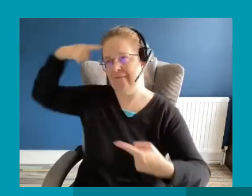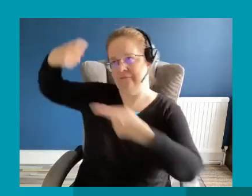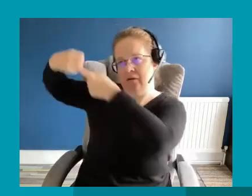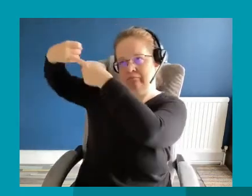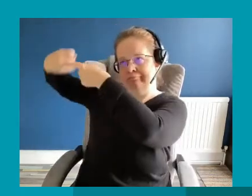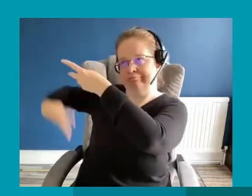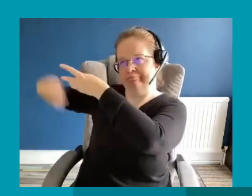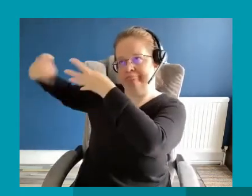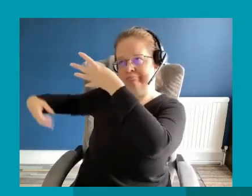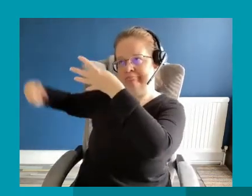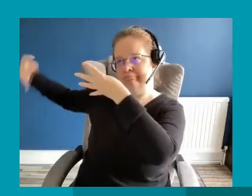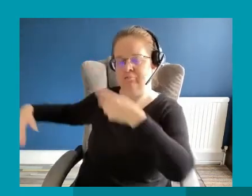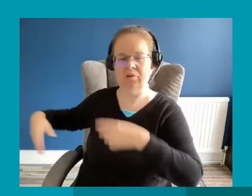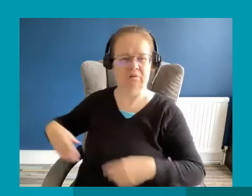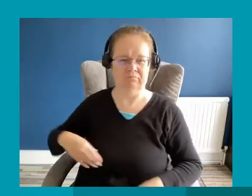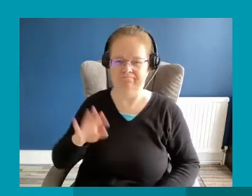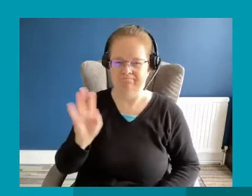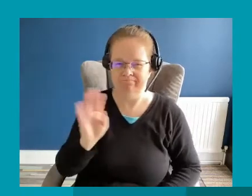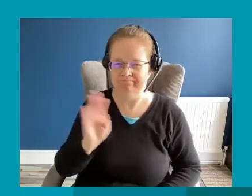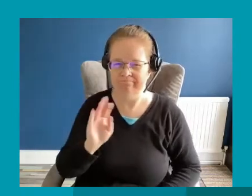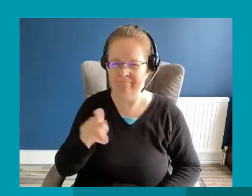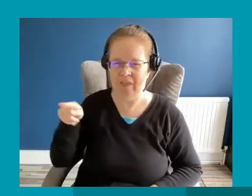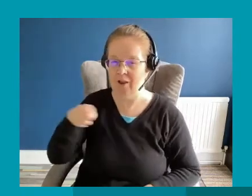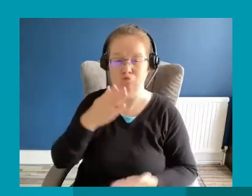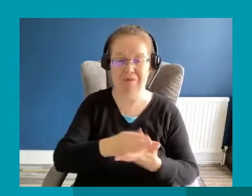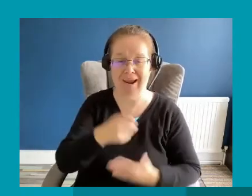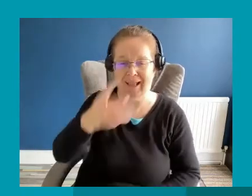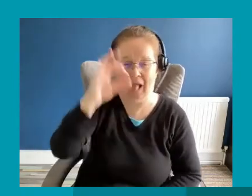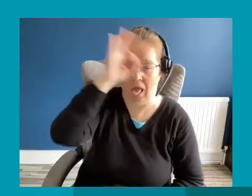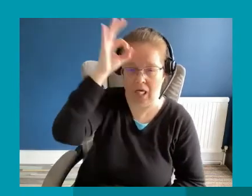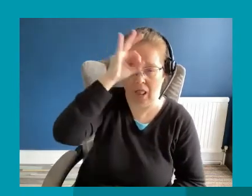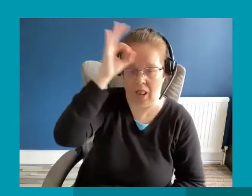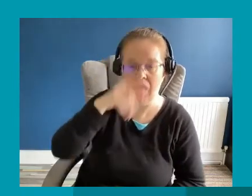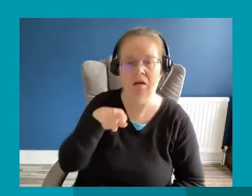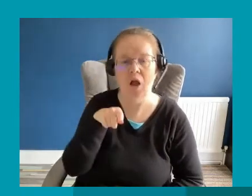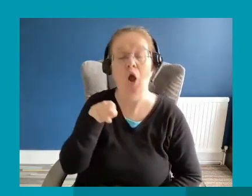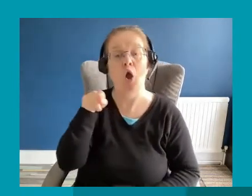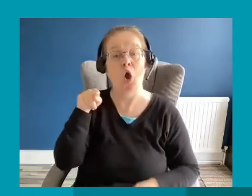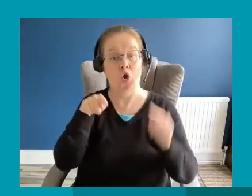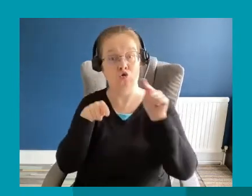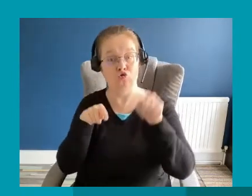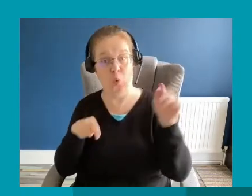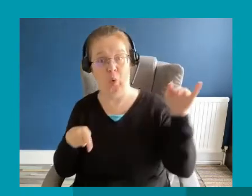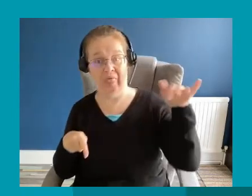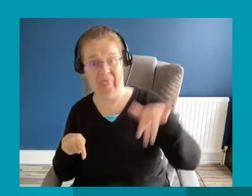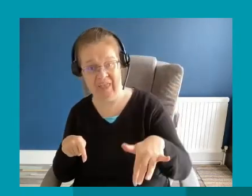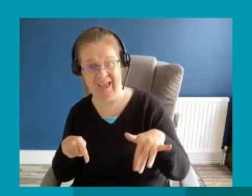'cause really they have no idea and you're there to be your own self advocate.